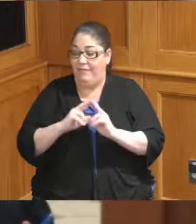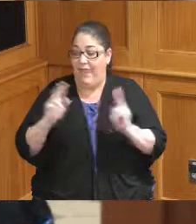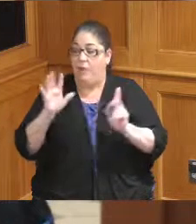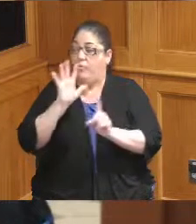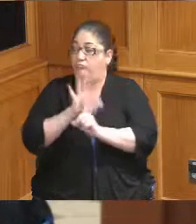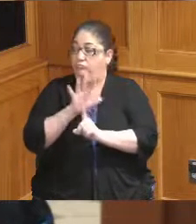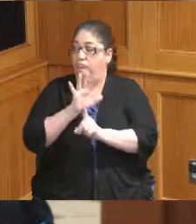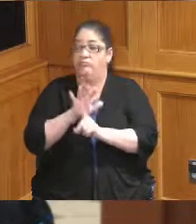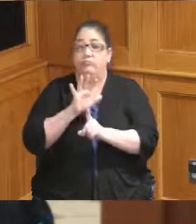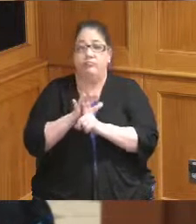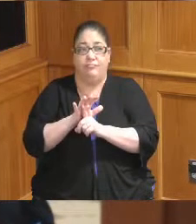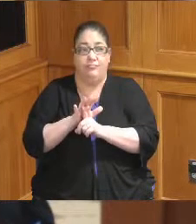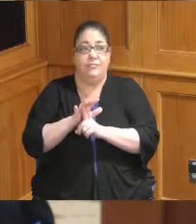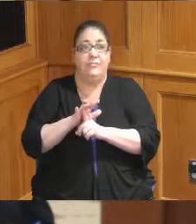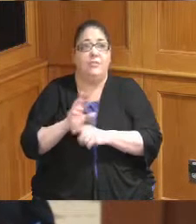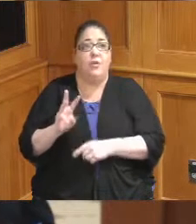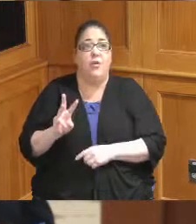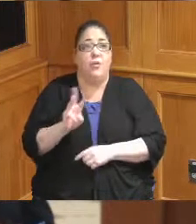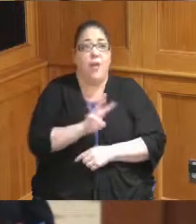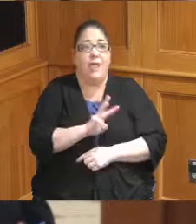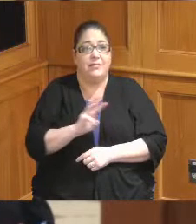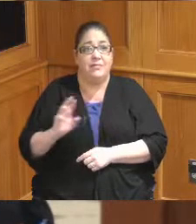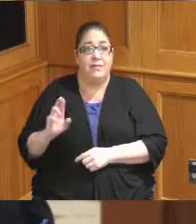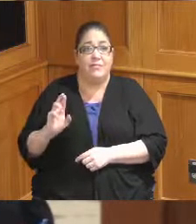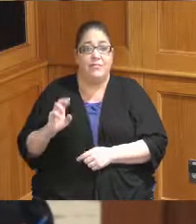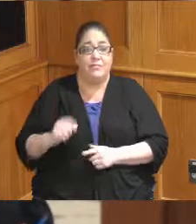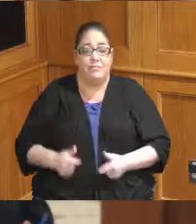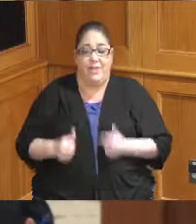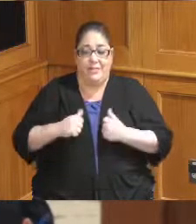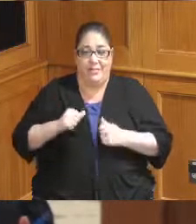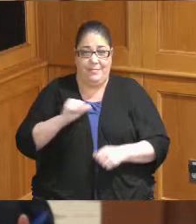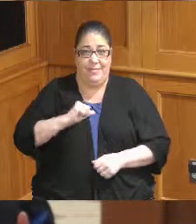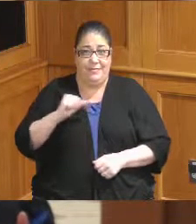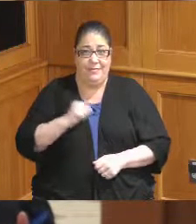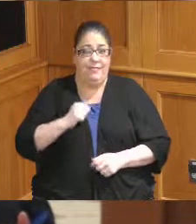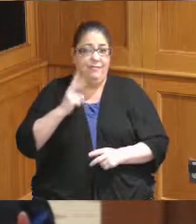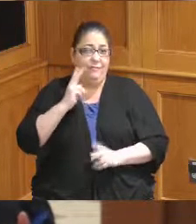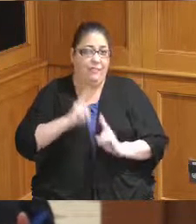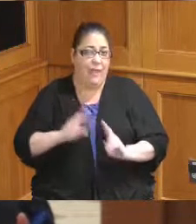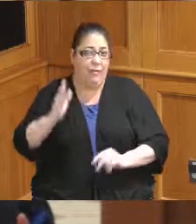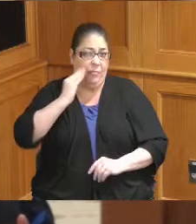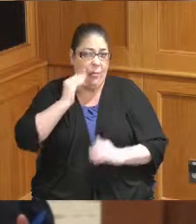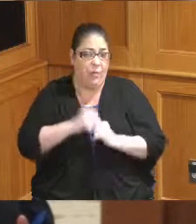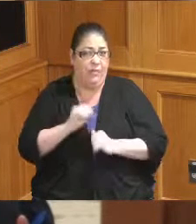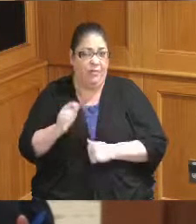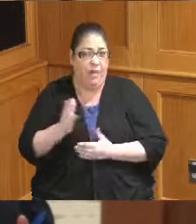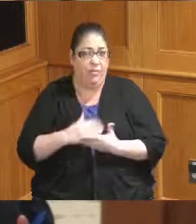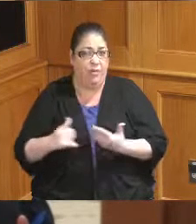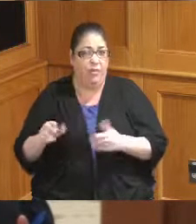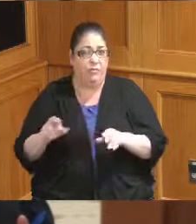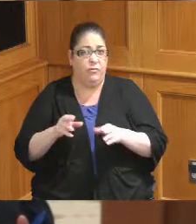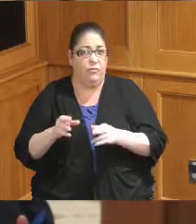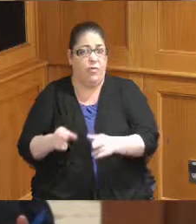rapid run I'm a West Side resident very familiar with this this portion of this road and this is